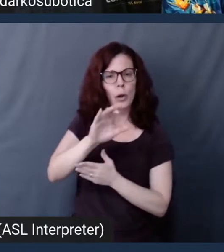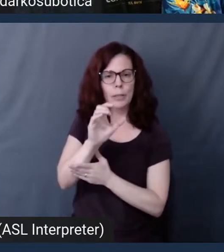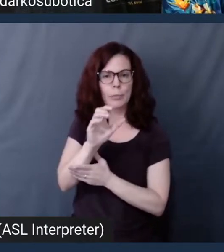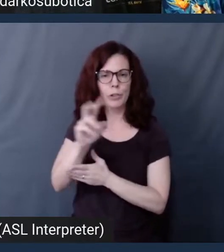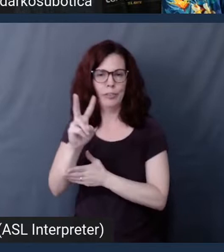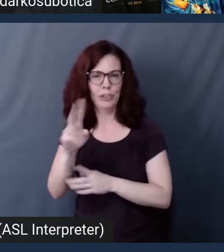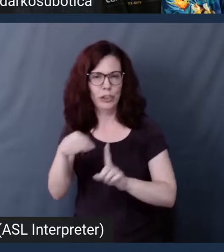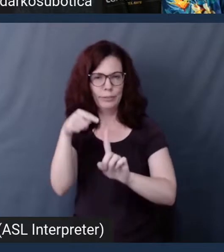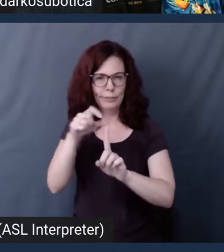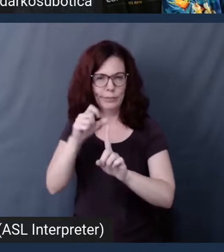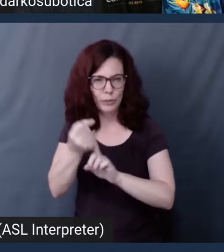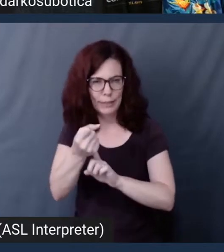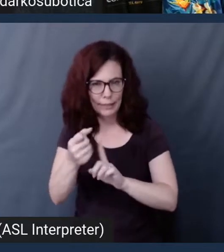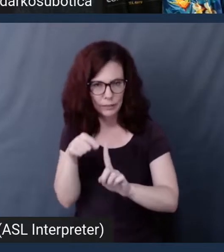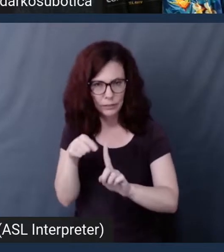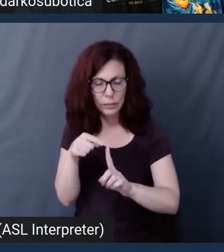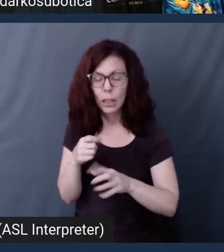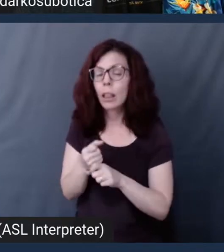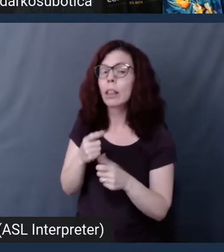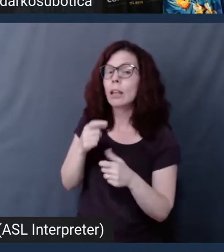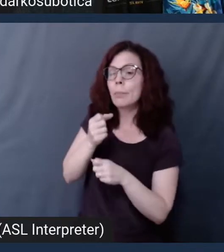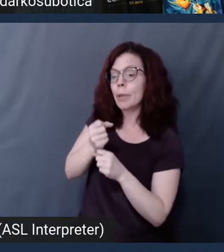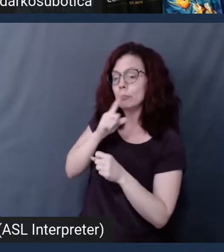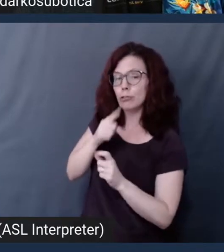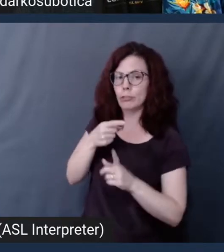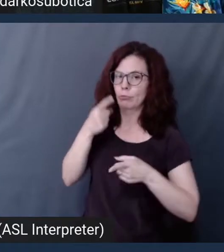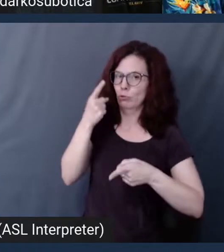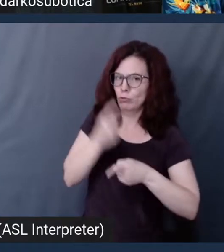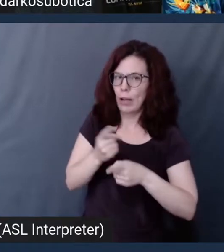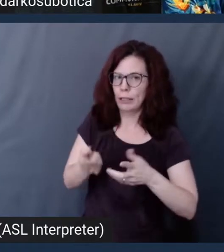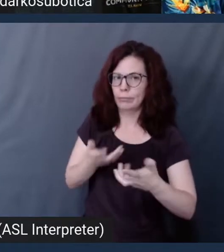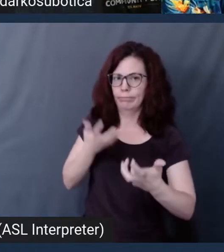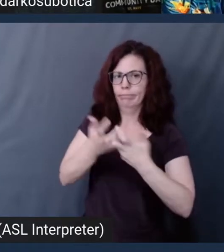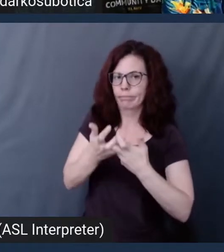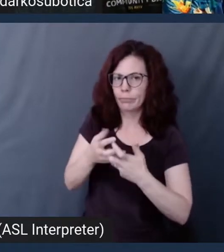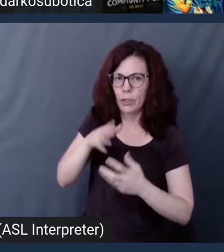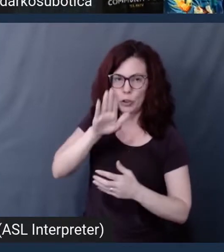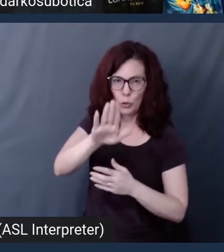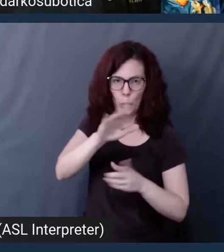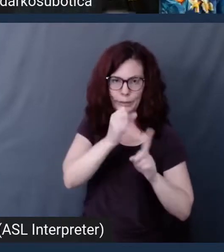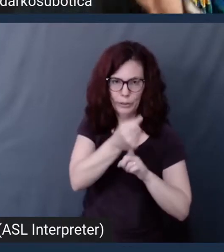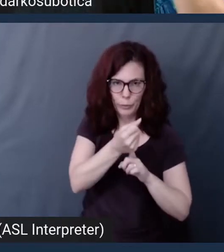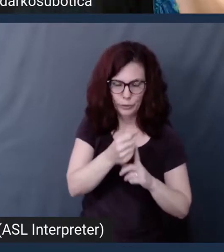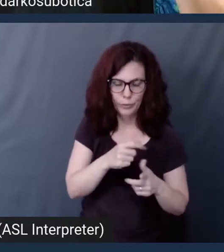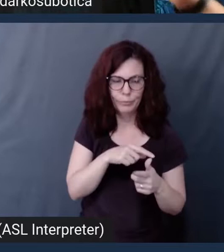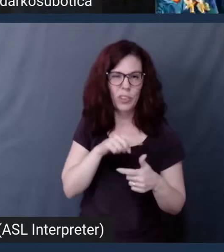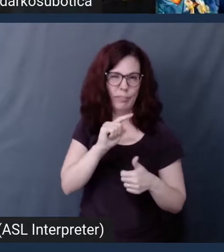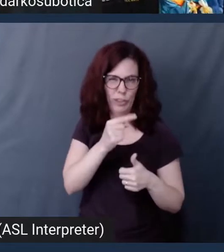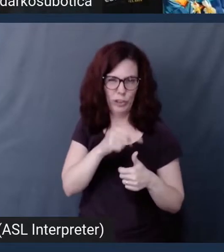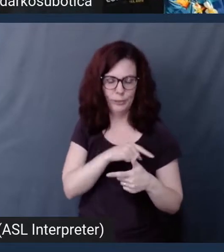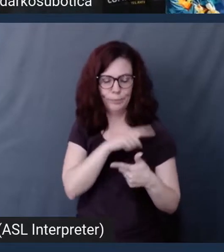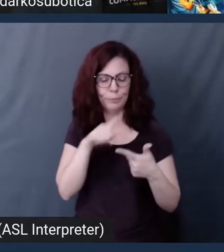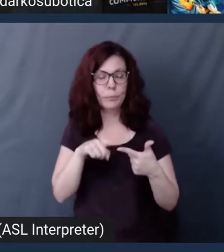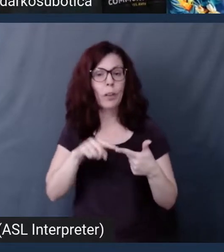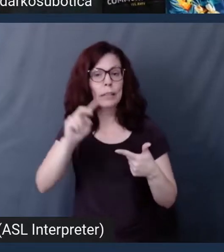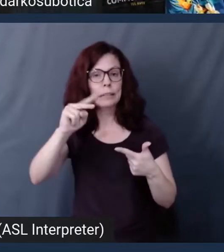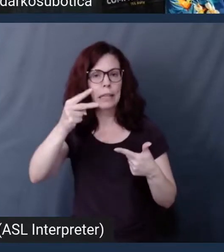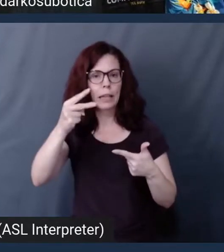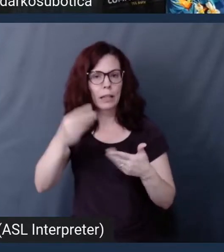and really make sure this is the right solution for your use case. That's step number one. Step number two is buy the Panorama device.